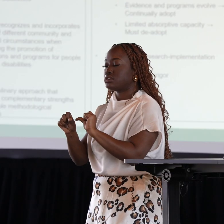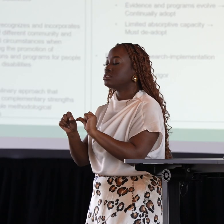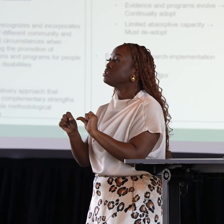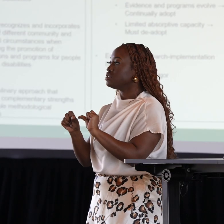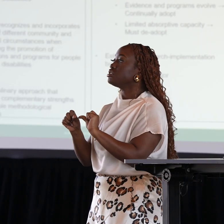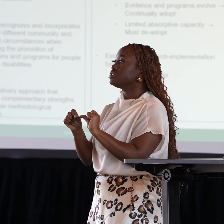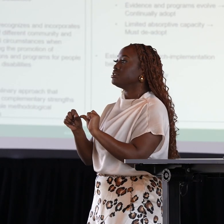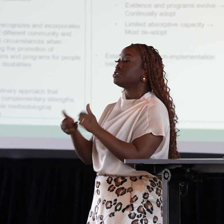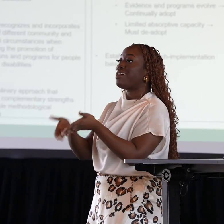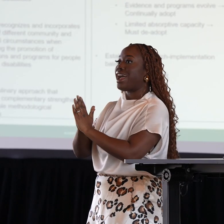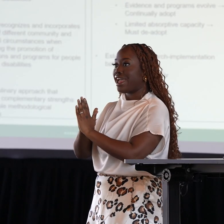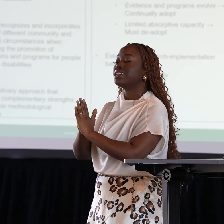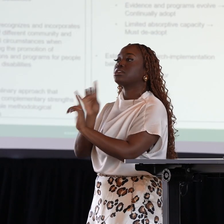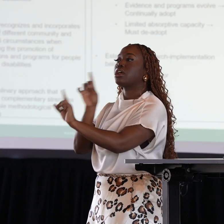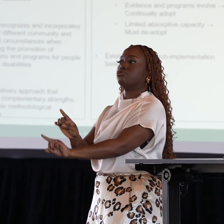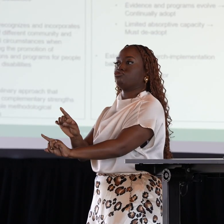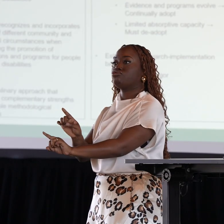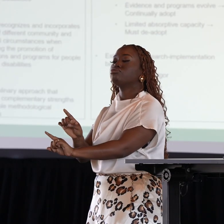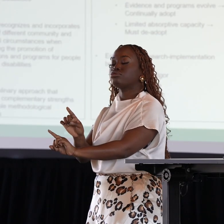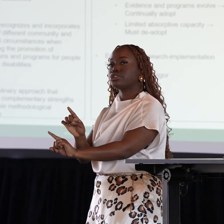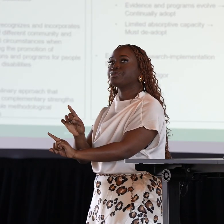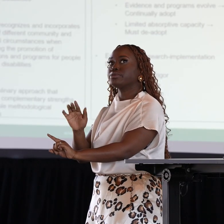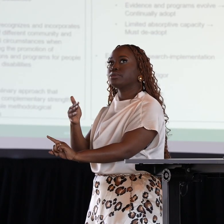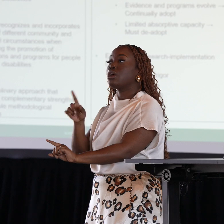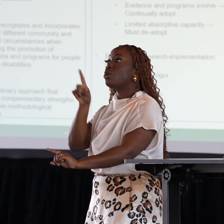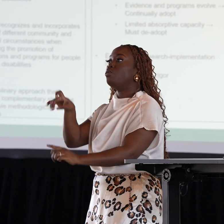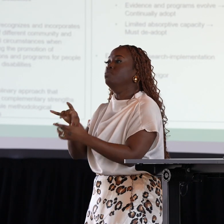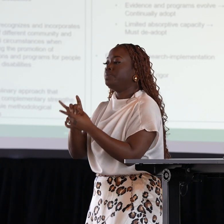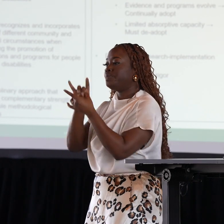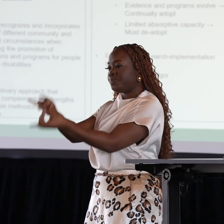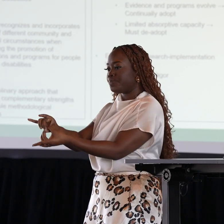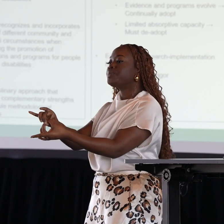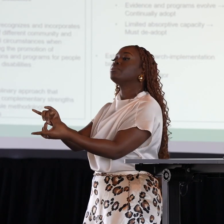to ask and answer questions related to disability health.